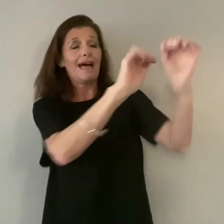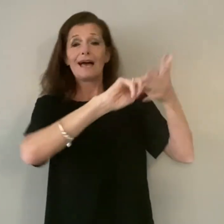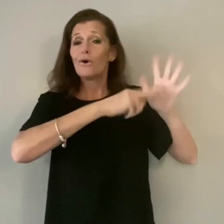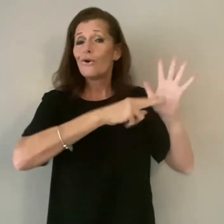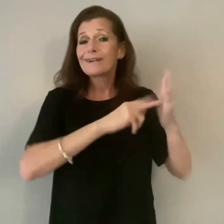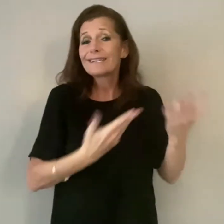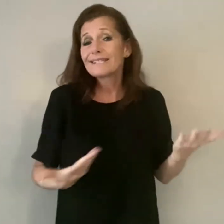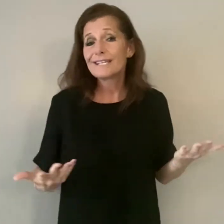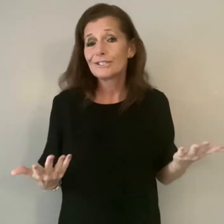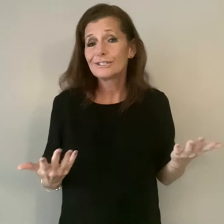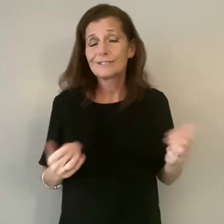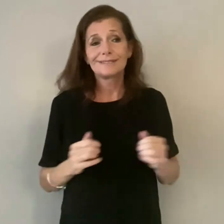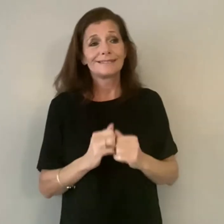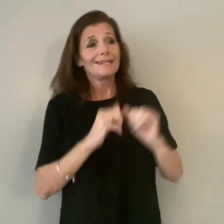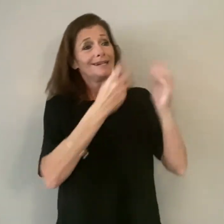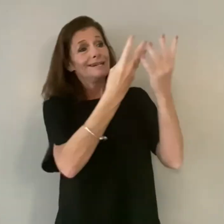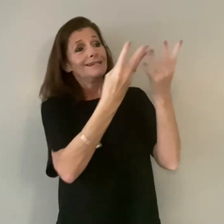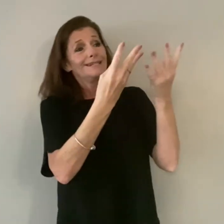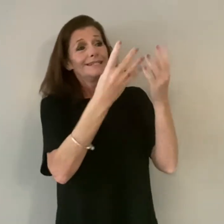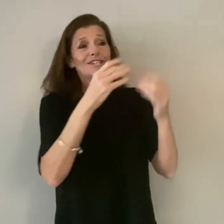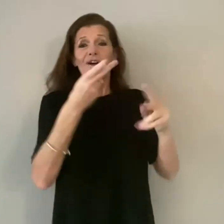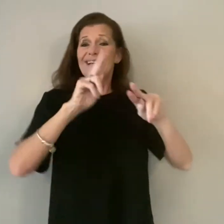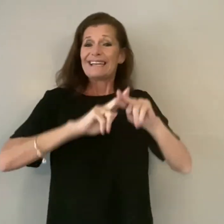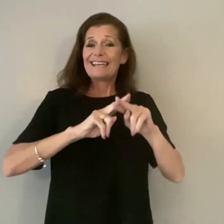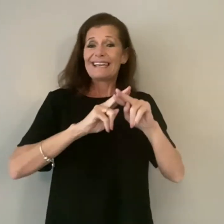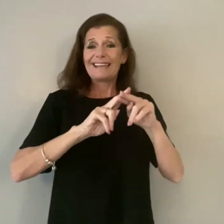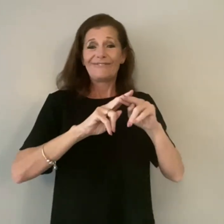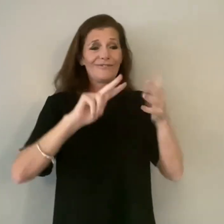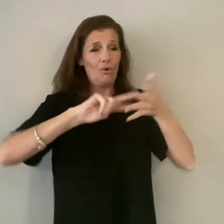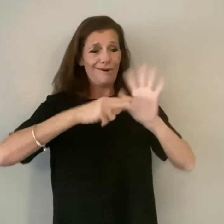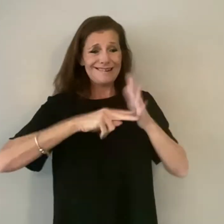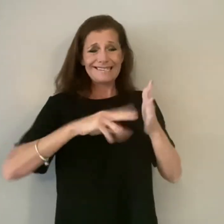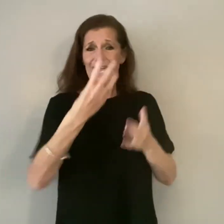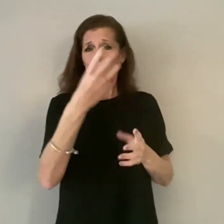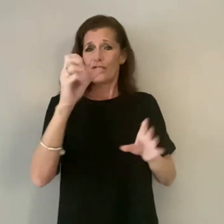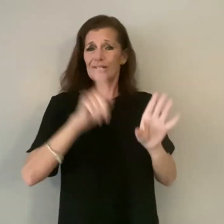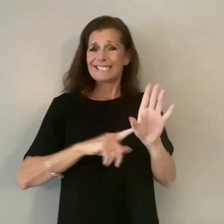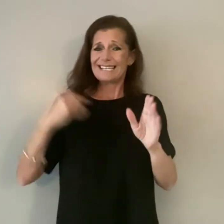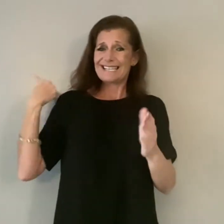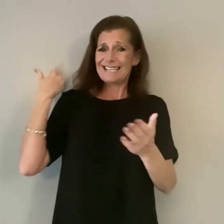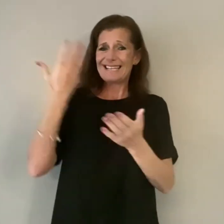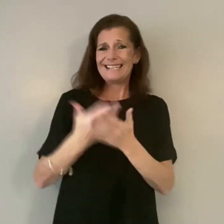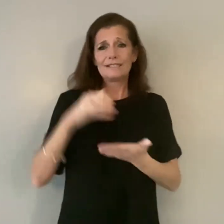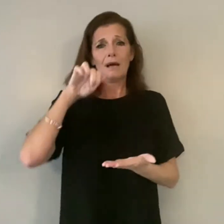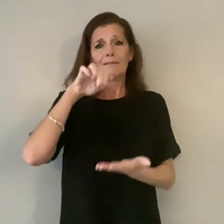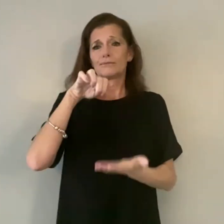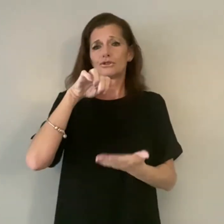and that organization, if an organization has been here for 30 years and is dealing with budgets,